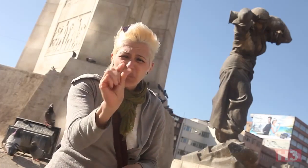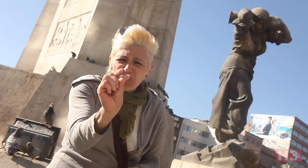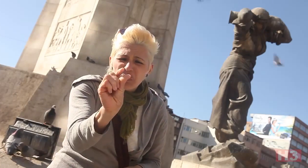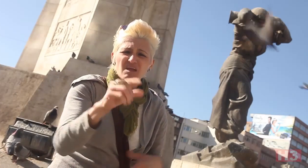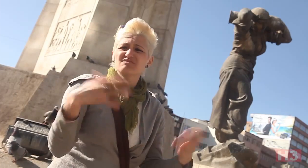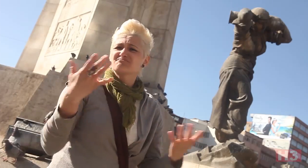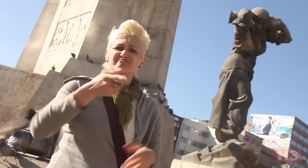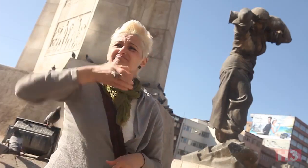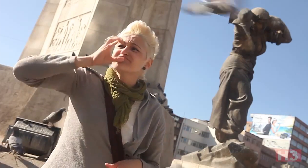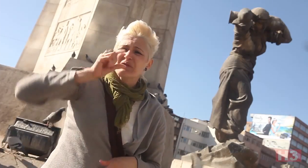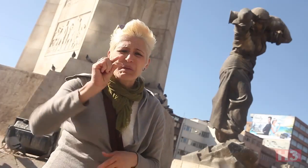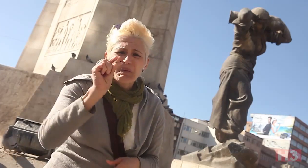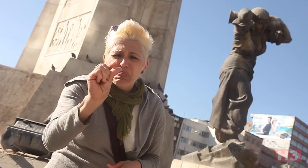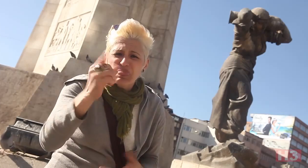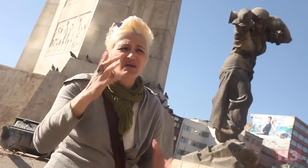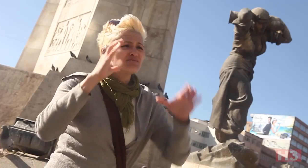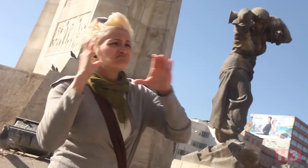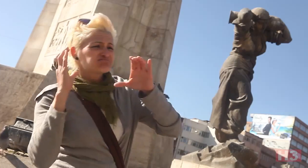They had little to eat and drink.